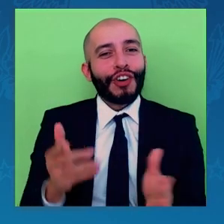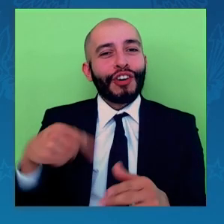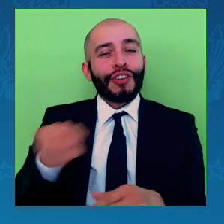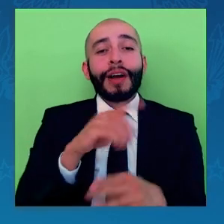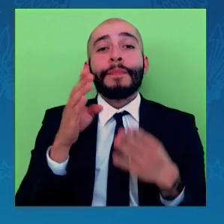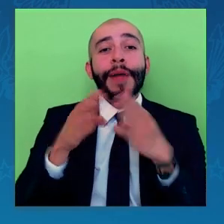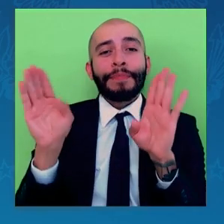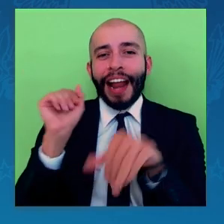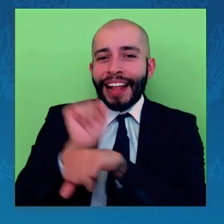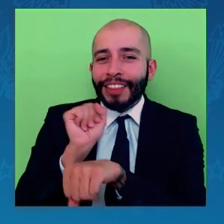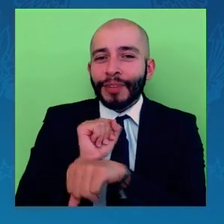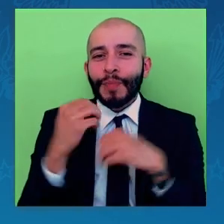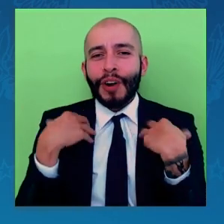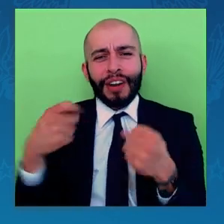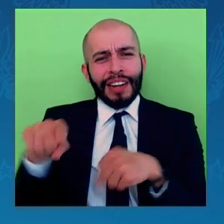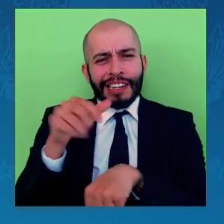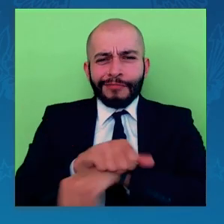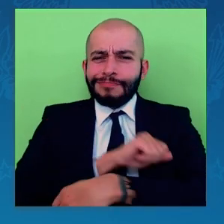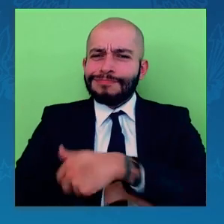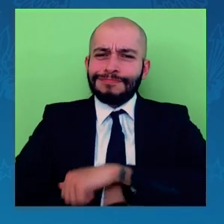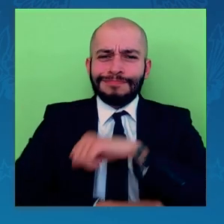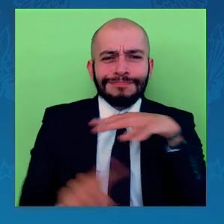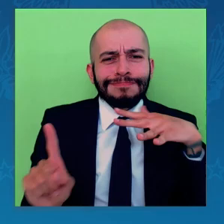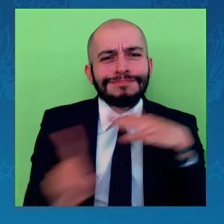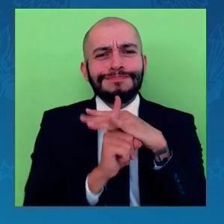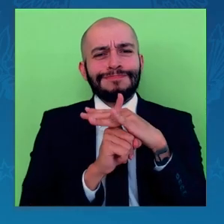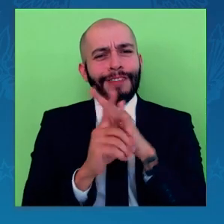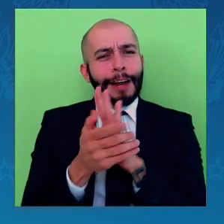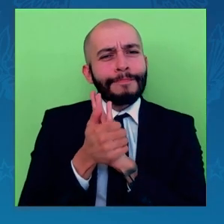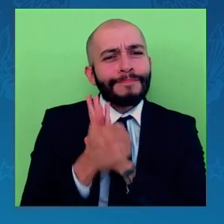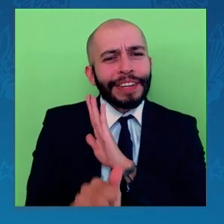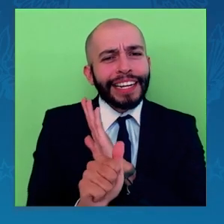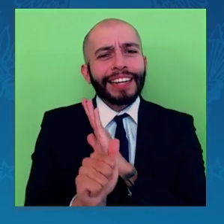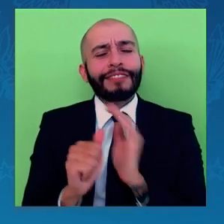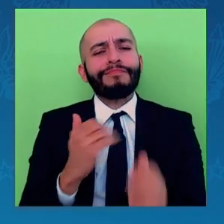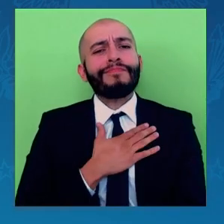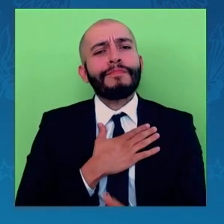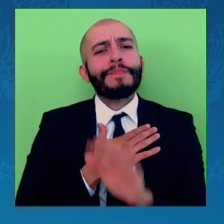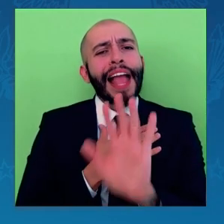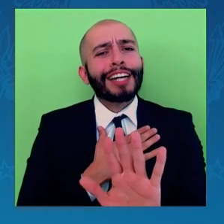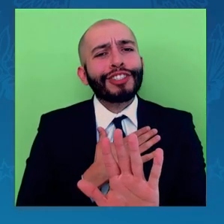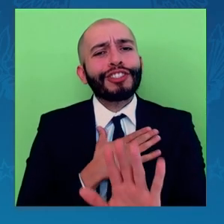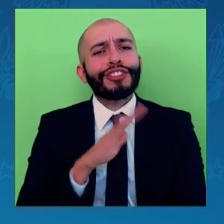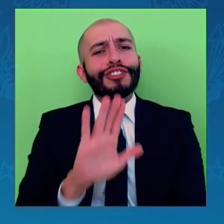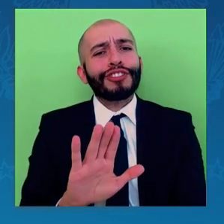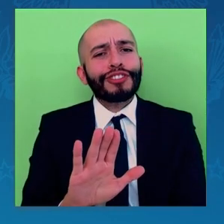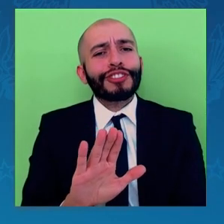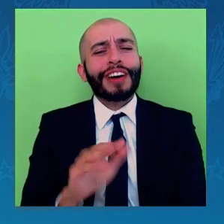and compassion. Day after day. After the last 22 months where they experienced